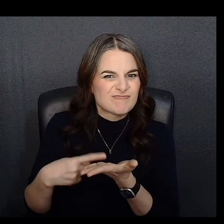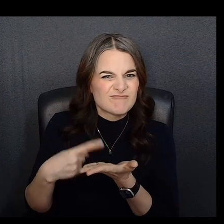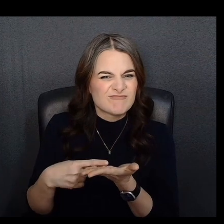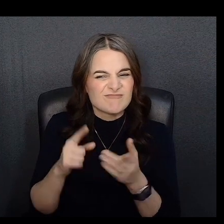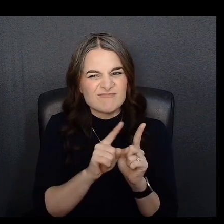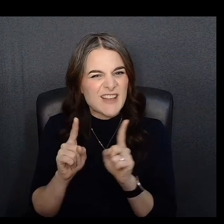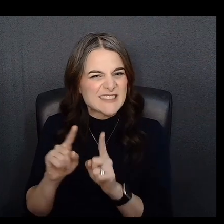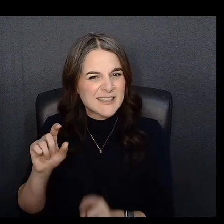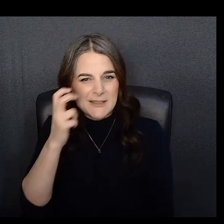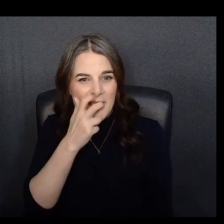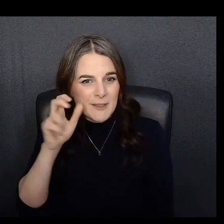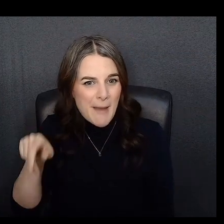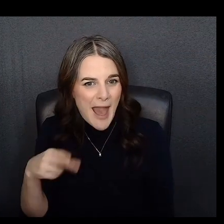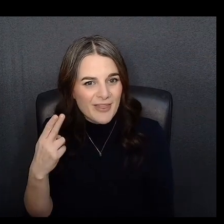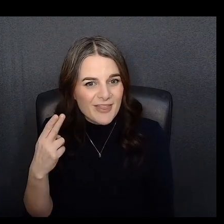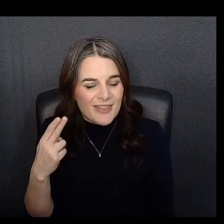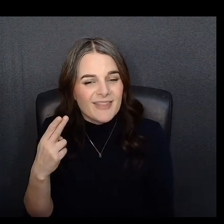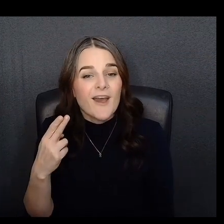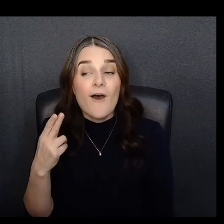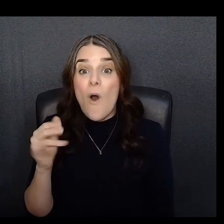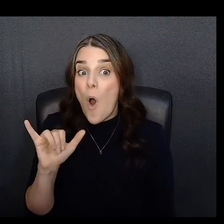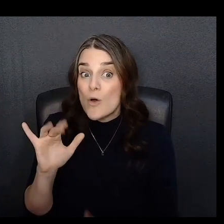And then there's also a online course from a Lingraphica